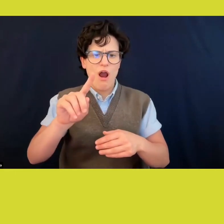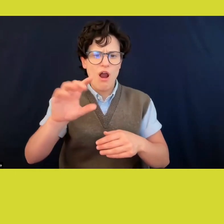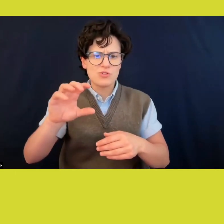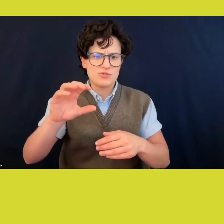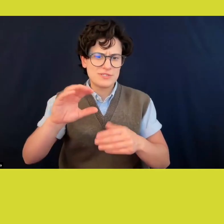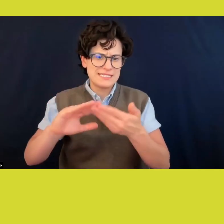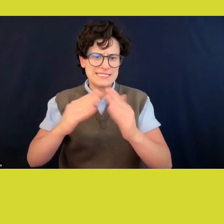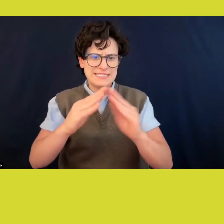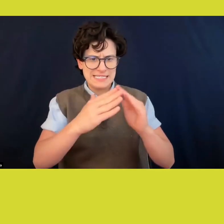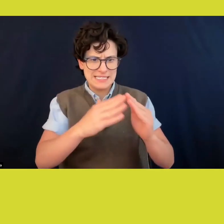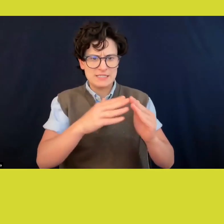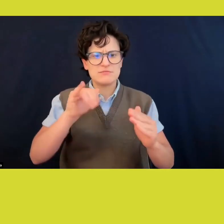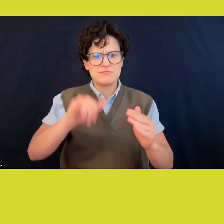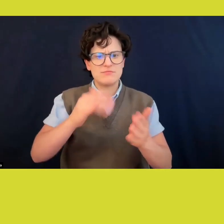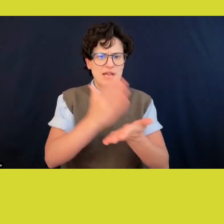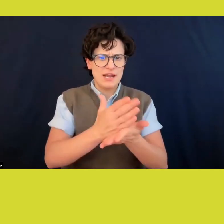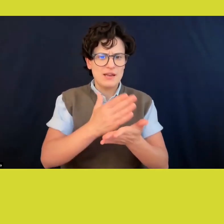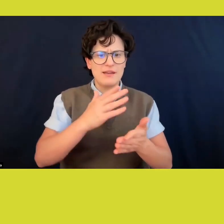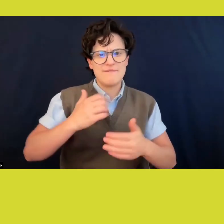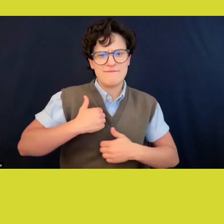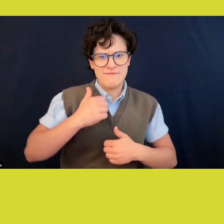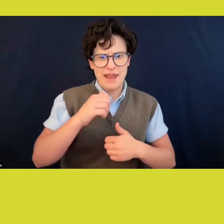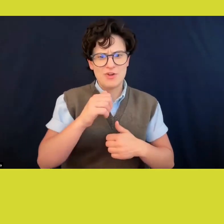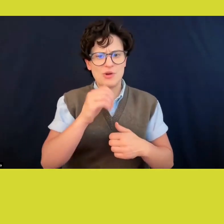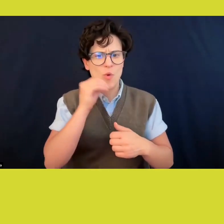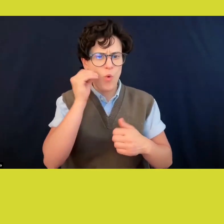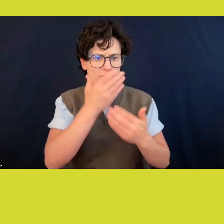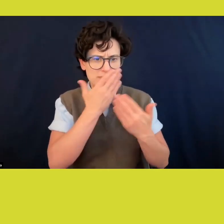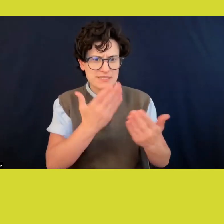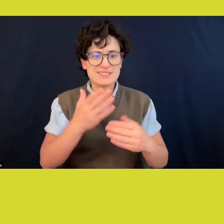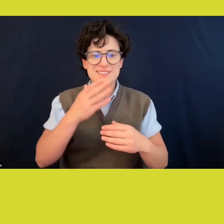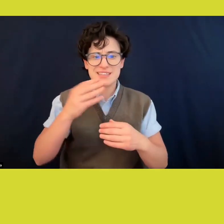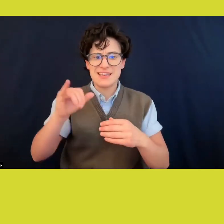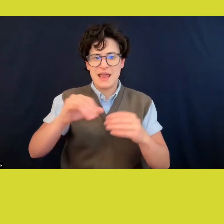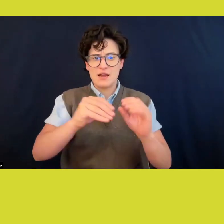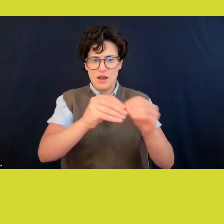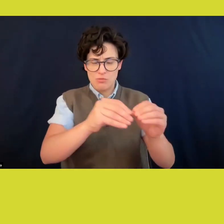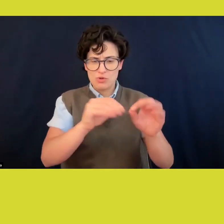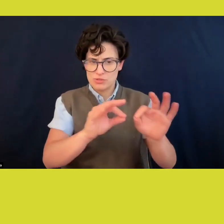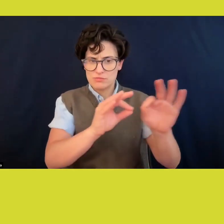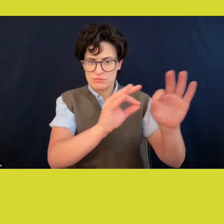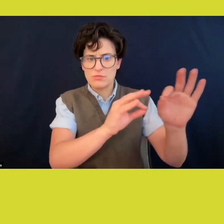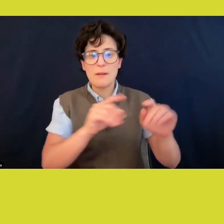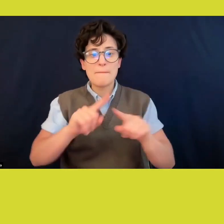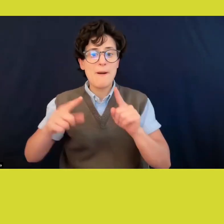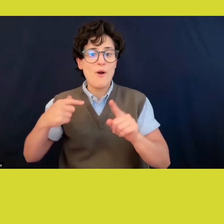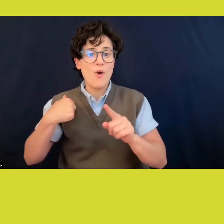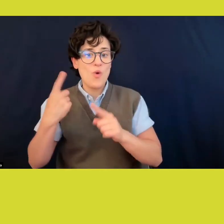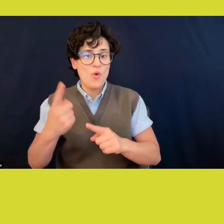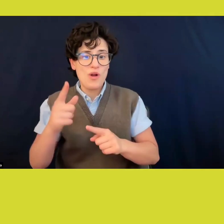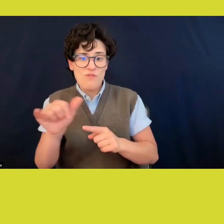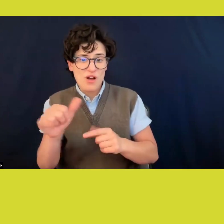HUD insisting that everybody do housing first, insisting that we only address the chronic and the